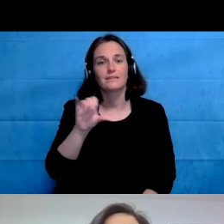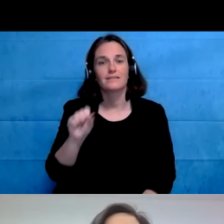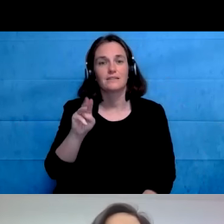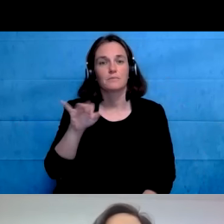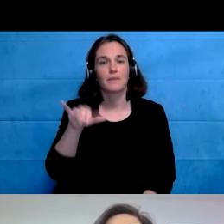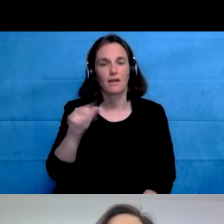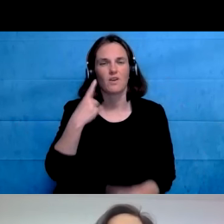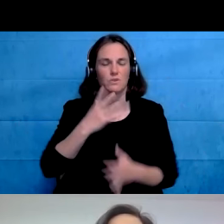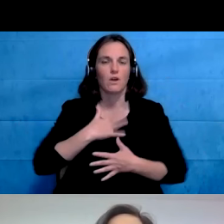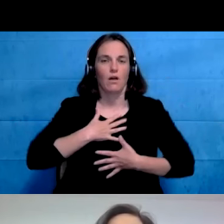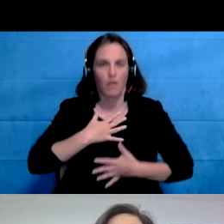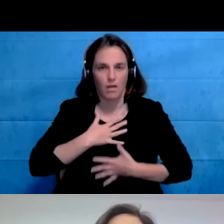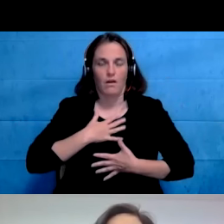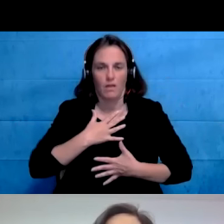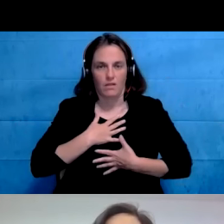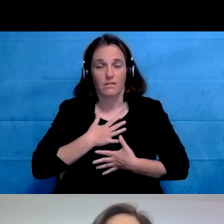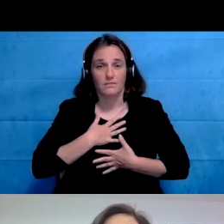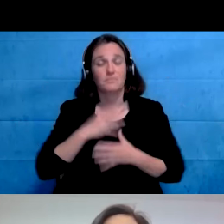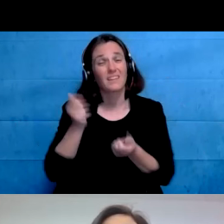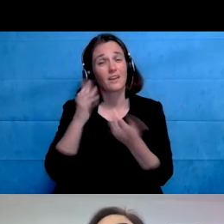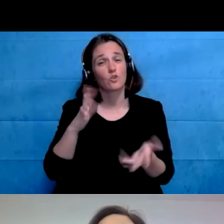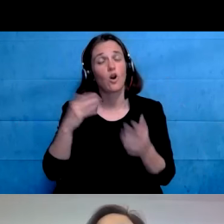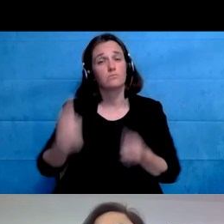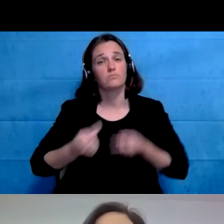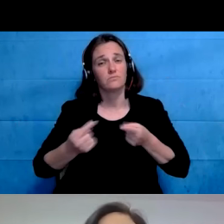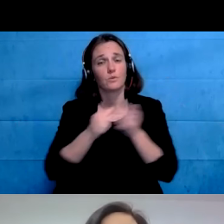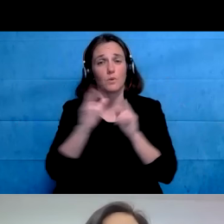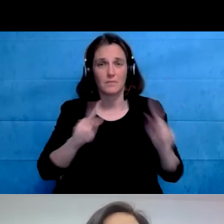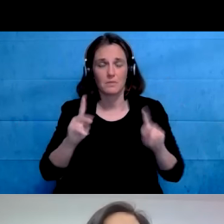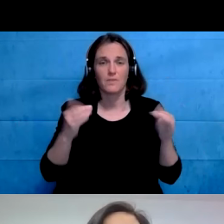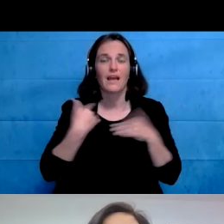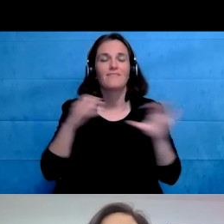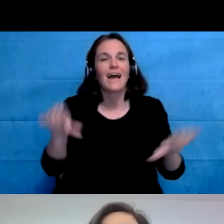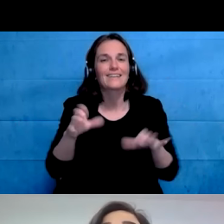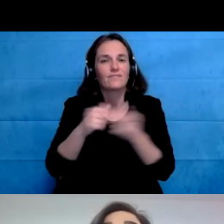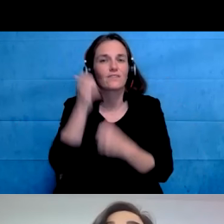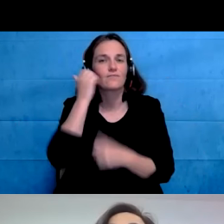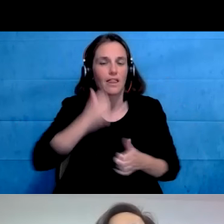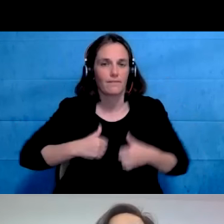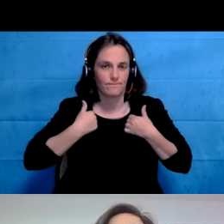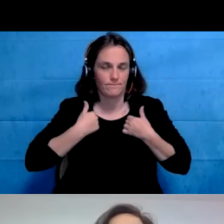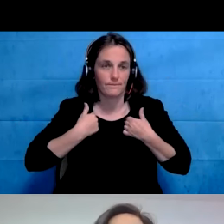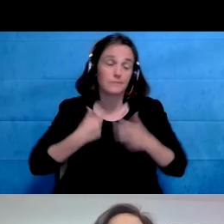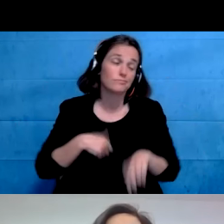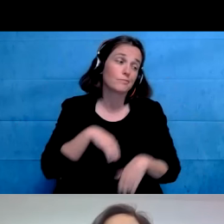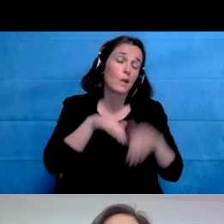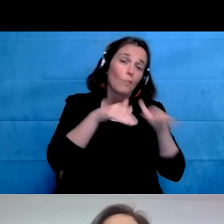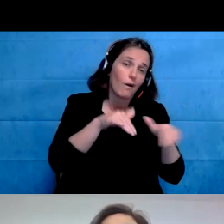This can cause a lot of difficulty for these individuals with what we call activities of daily living, which would be walking, stairs, standing,